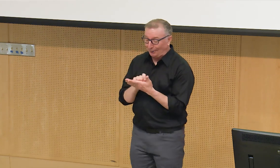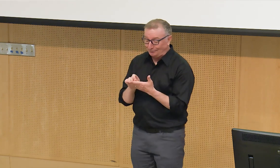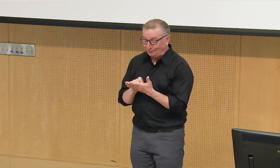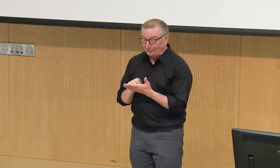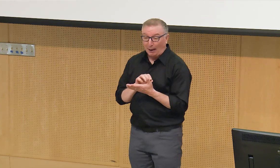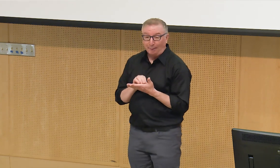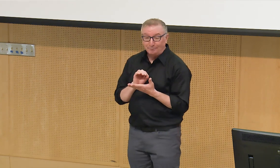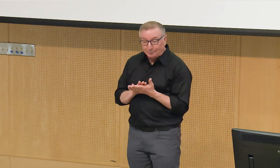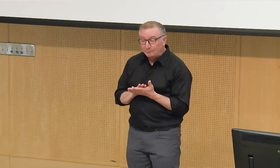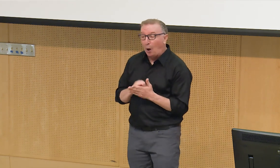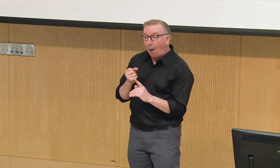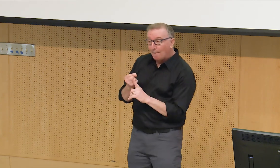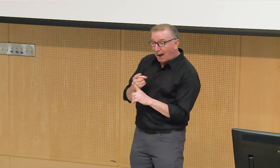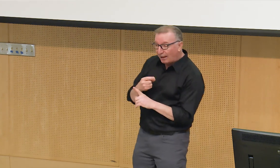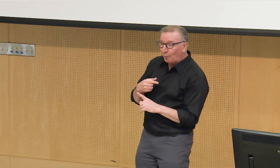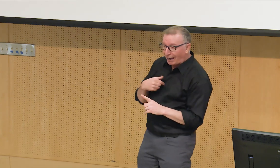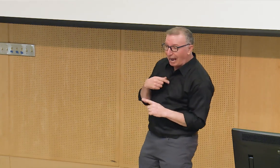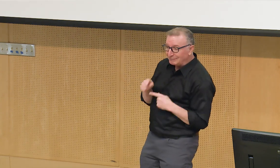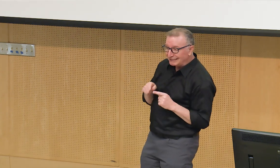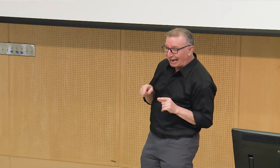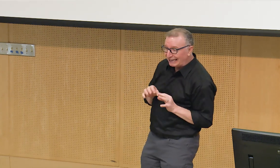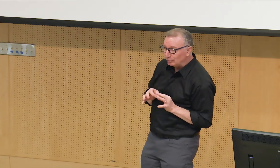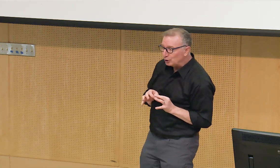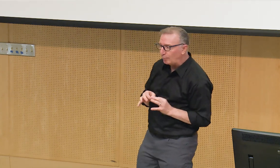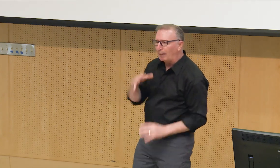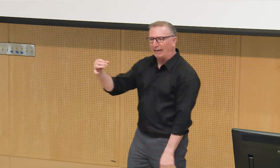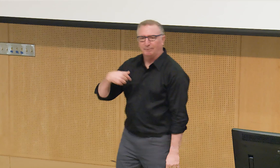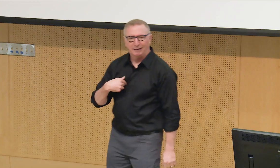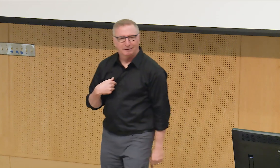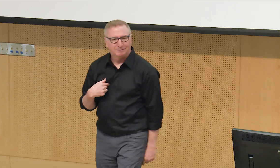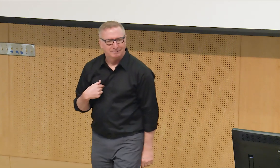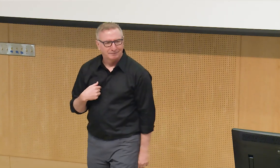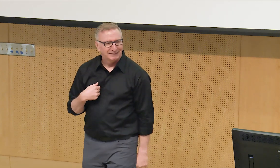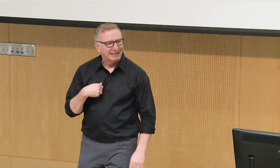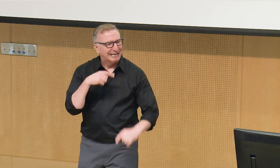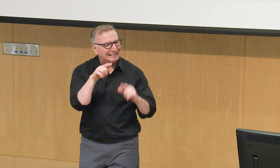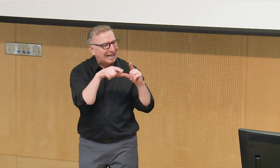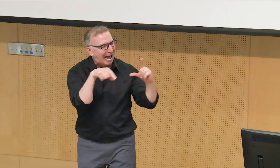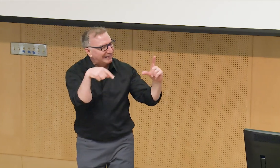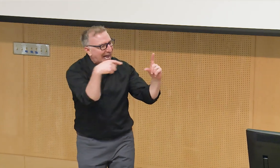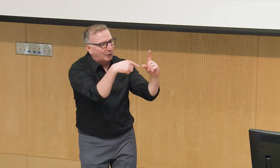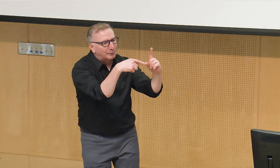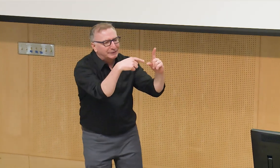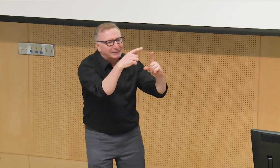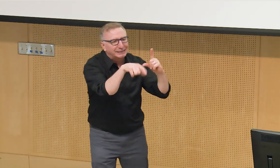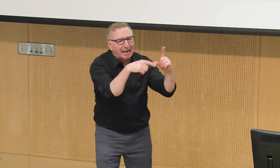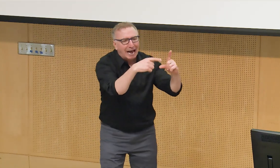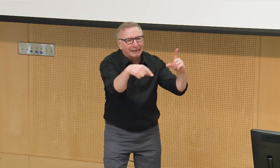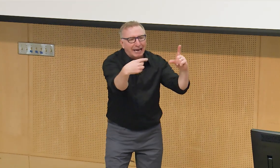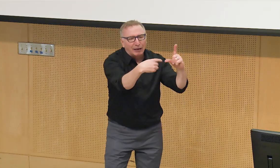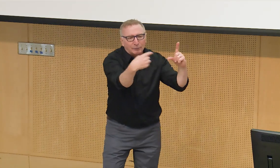An essay? OK. I wrote, "I'm a sign language interpreter" and he immediately picked me